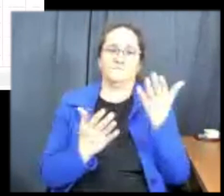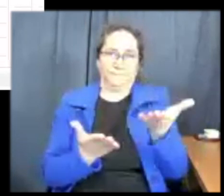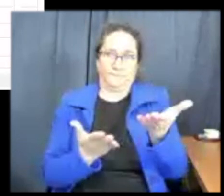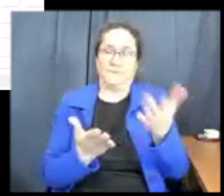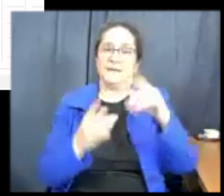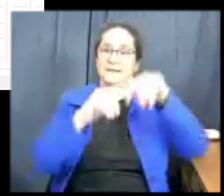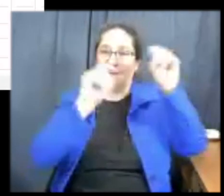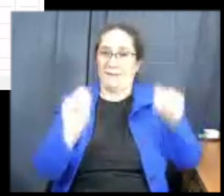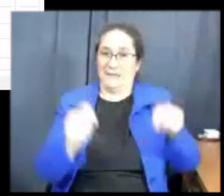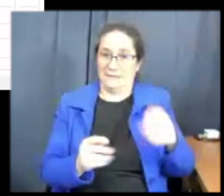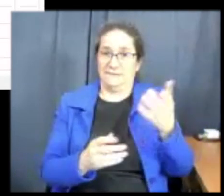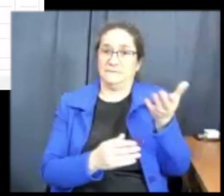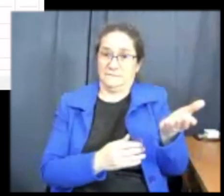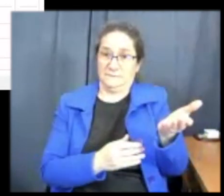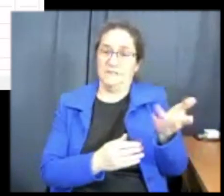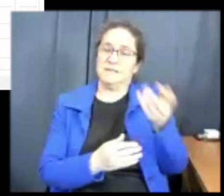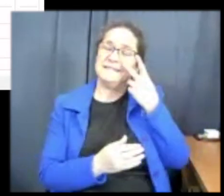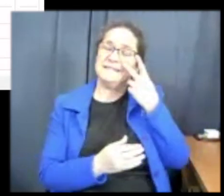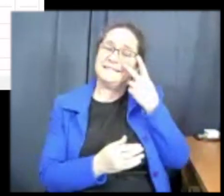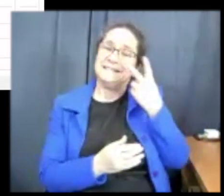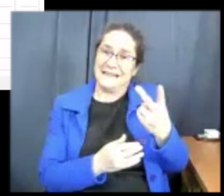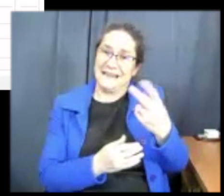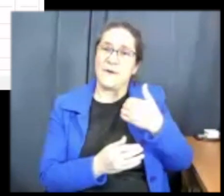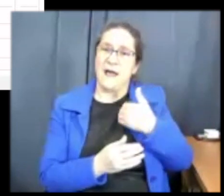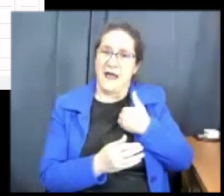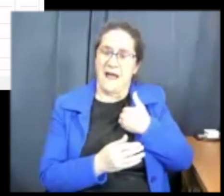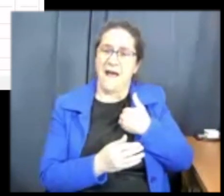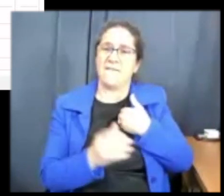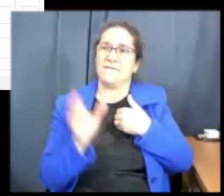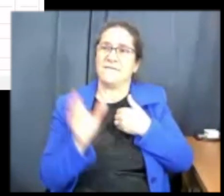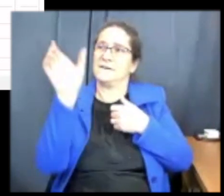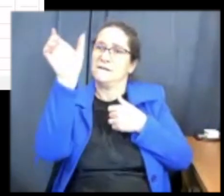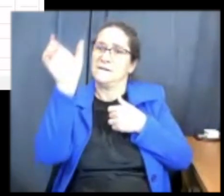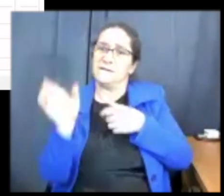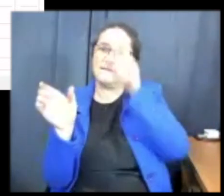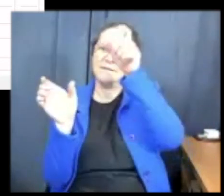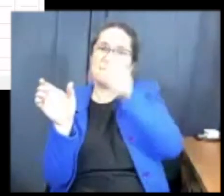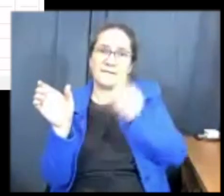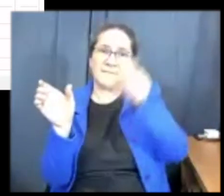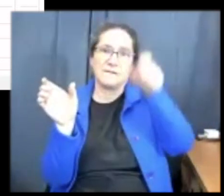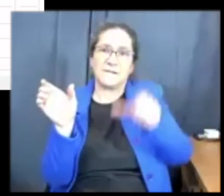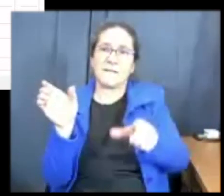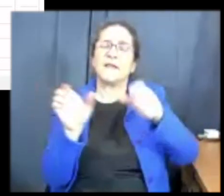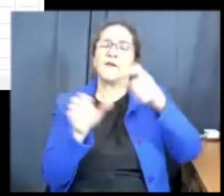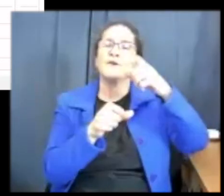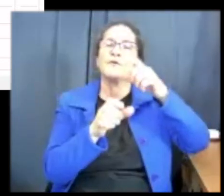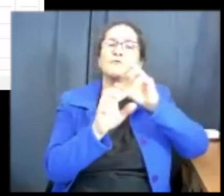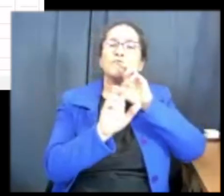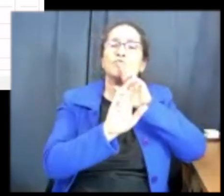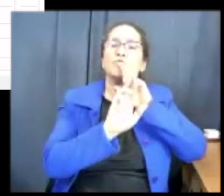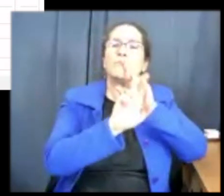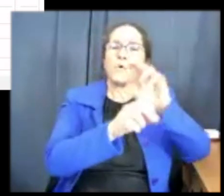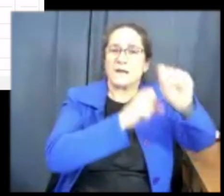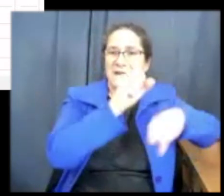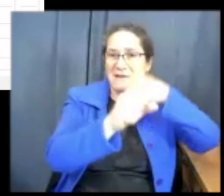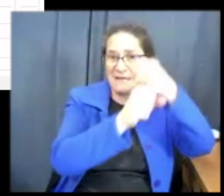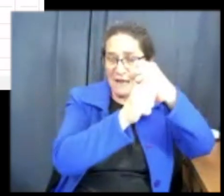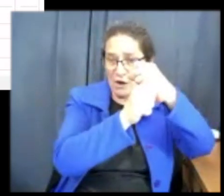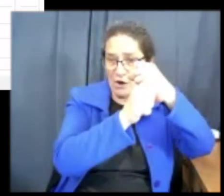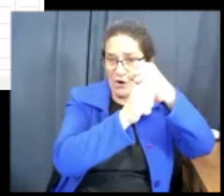and as you can see we have this separated by reporting year of when the profile was released and also the data year